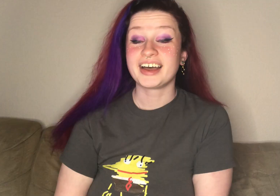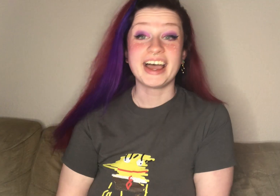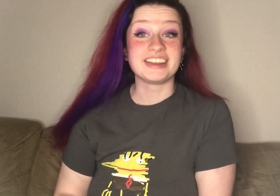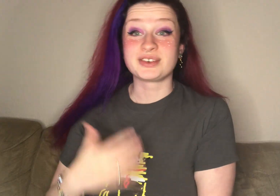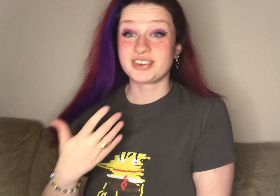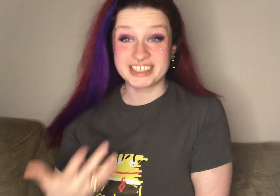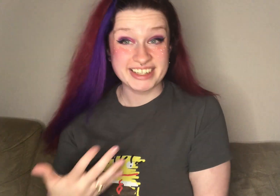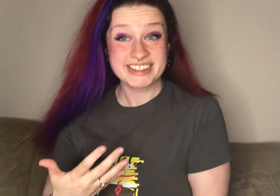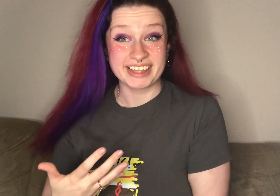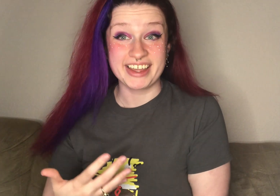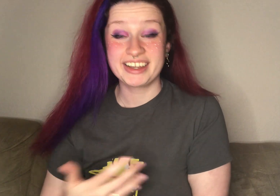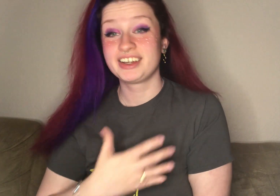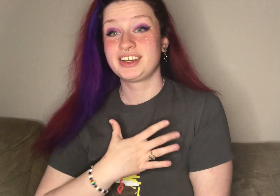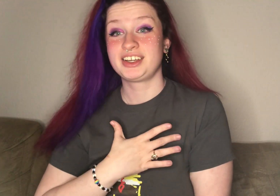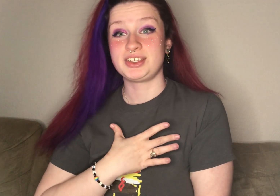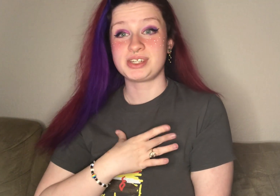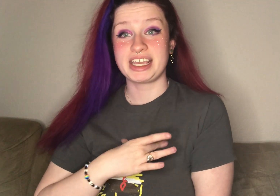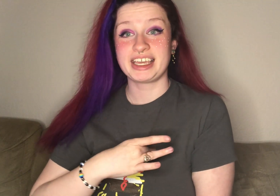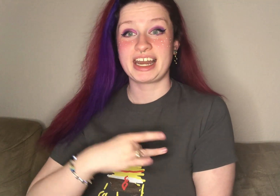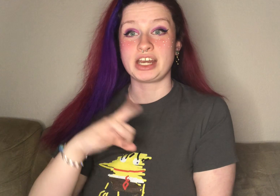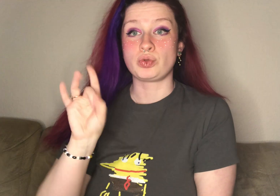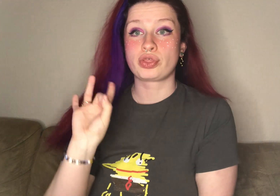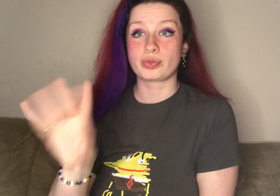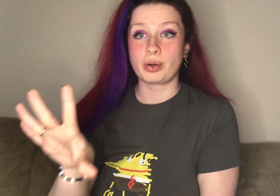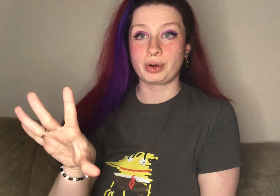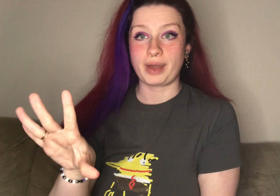and then for dislike you take it and you throw it away